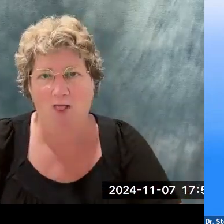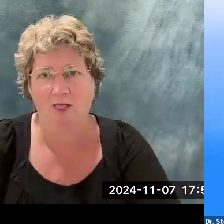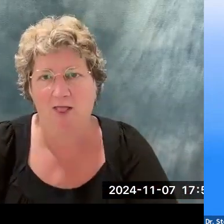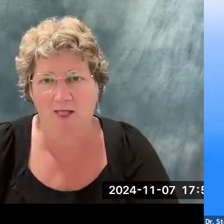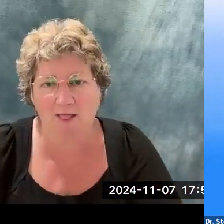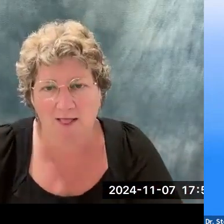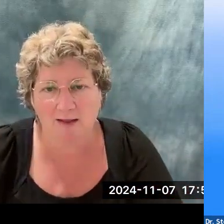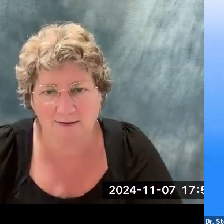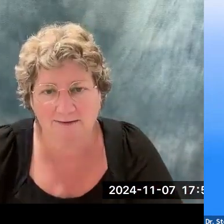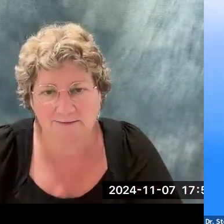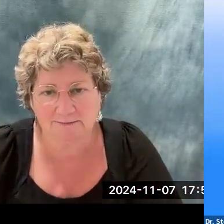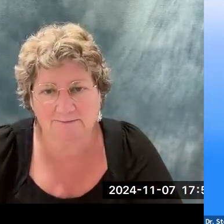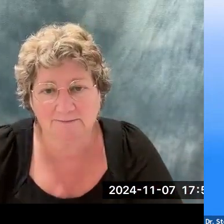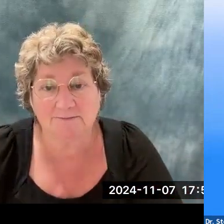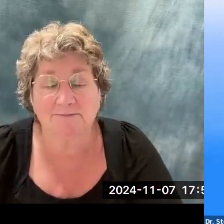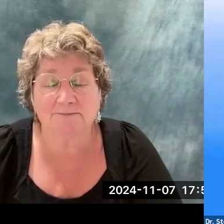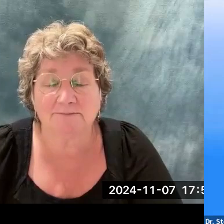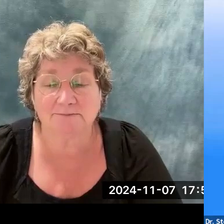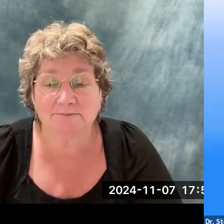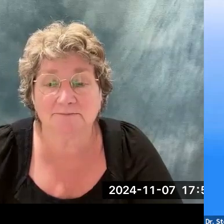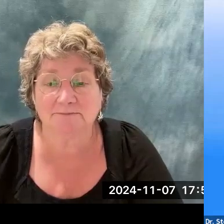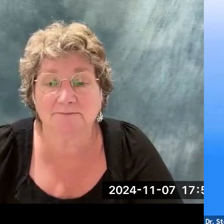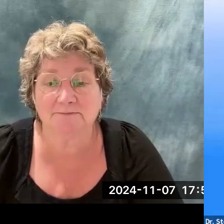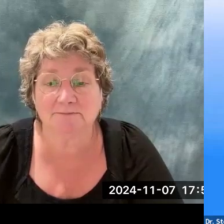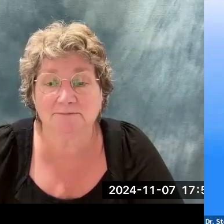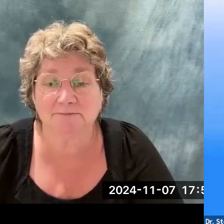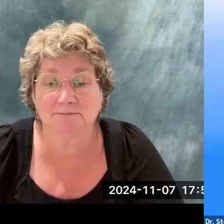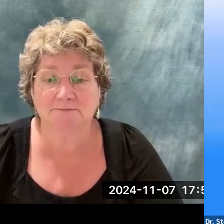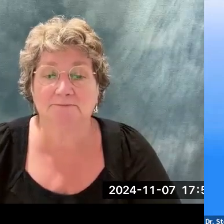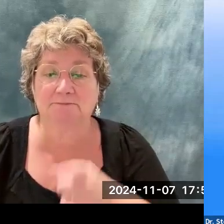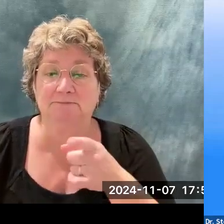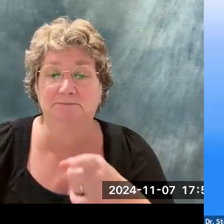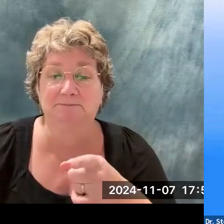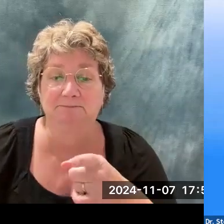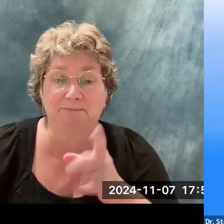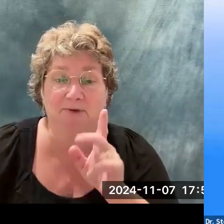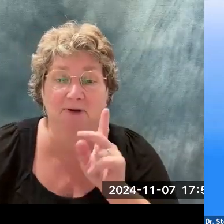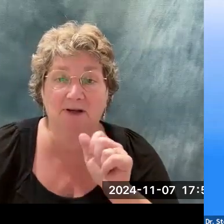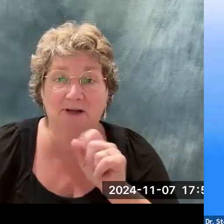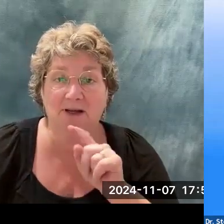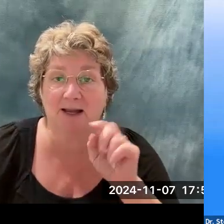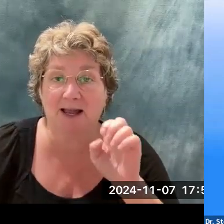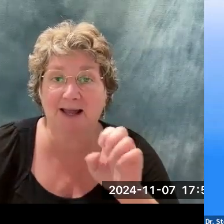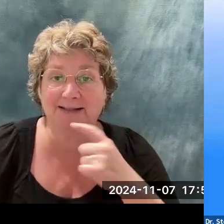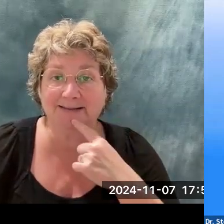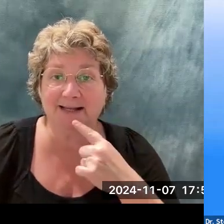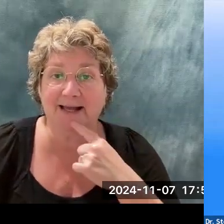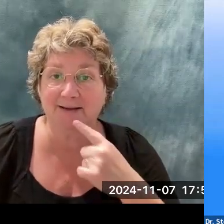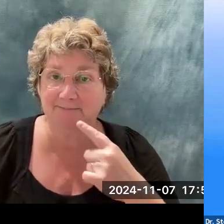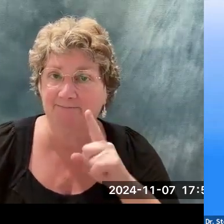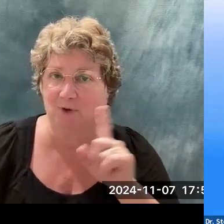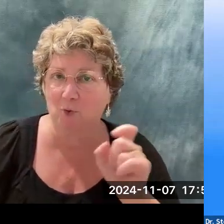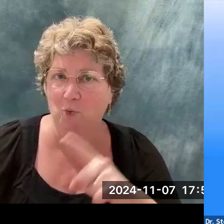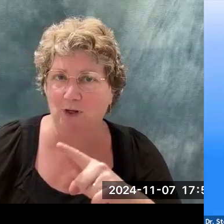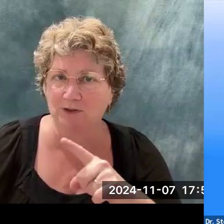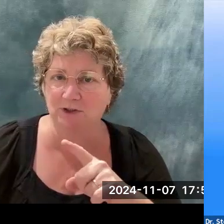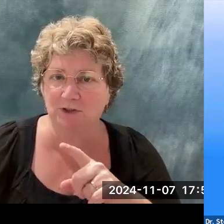There were a couple questions. There's some in the chat as well about if calling either of these resources will prompt a response from the